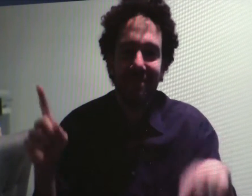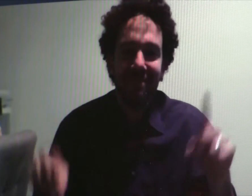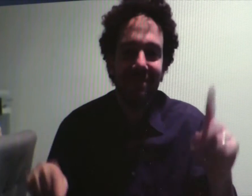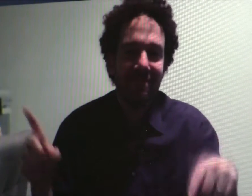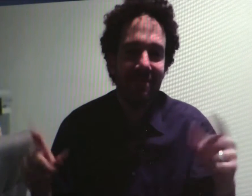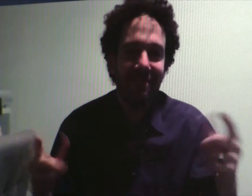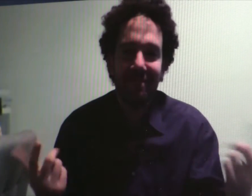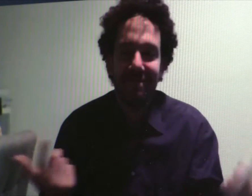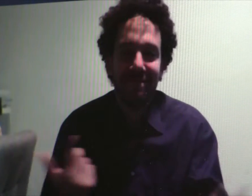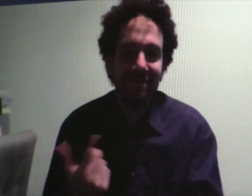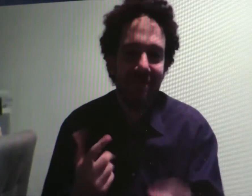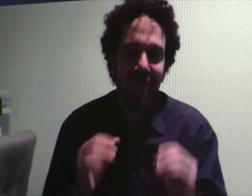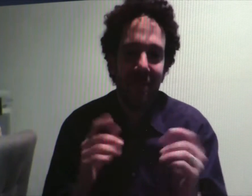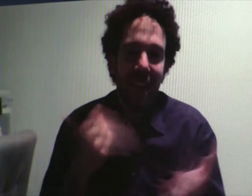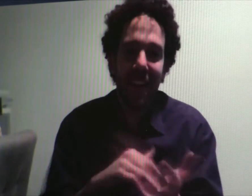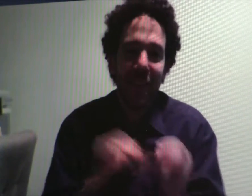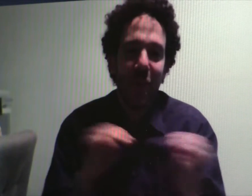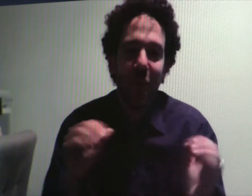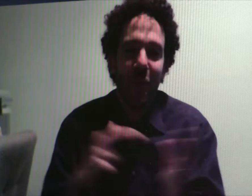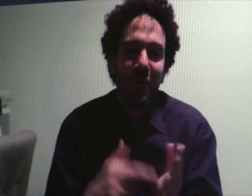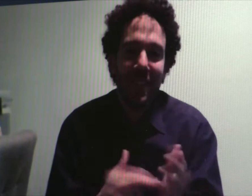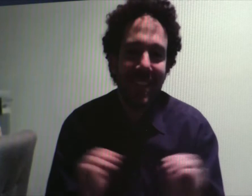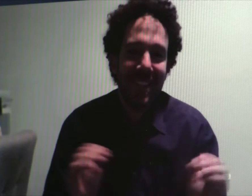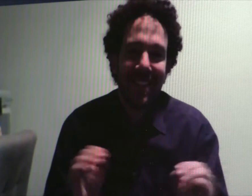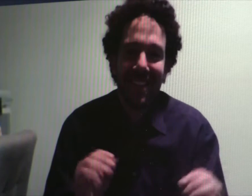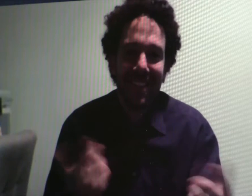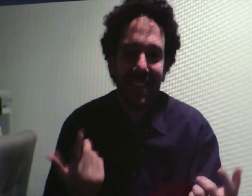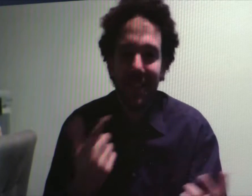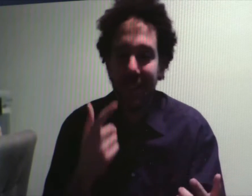It varies, again, no rules.